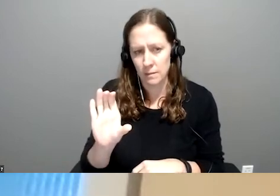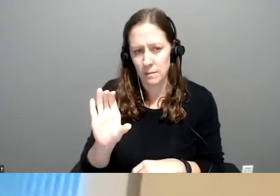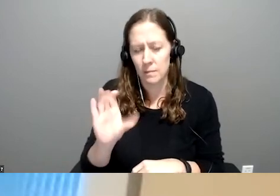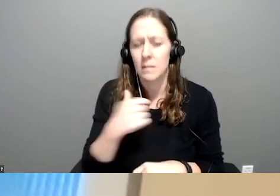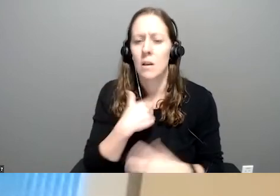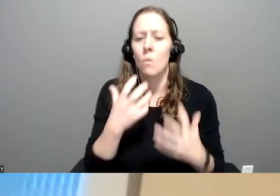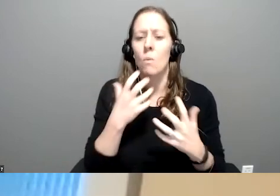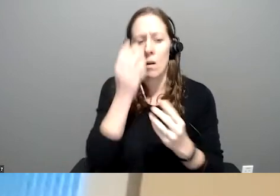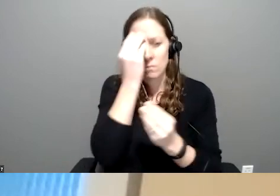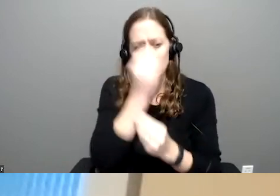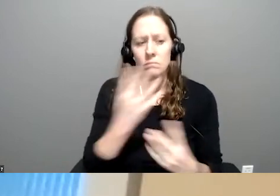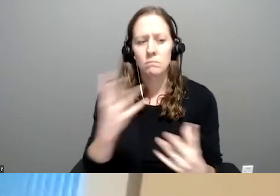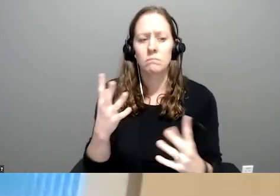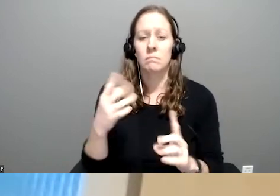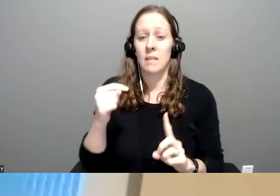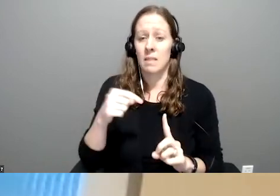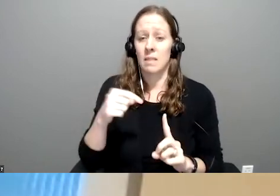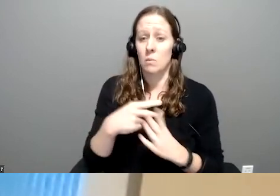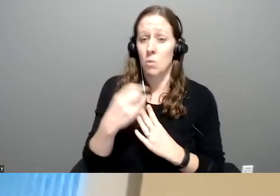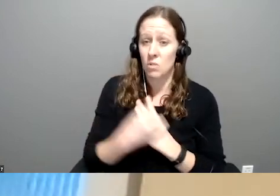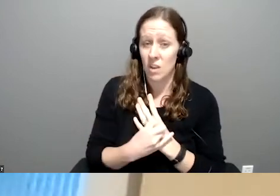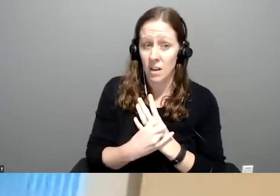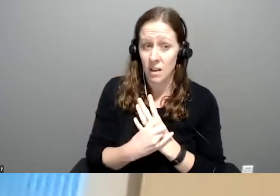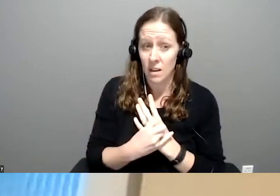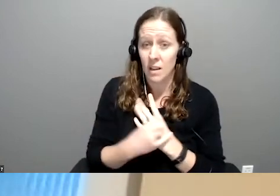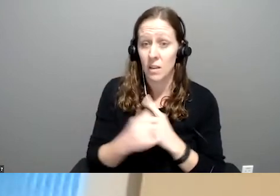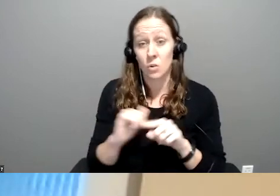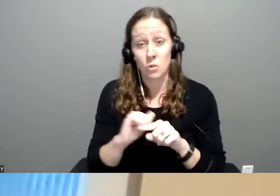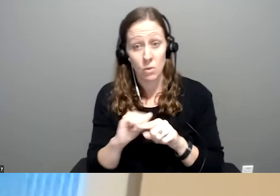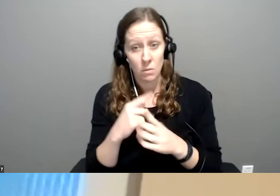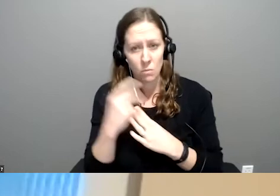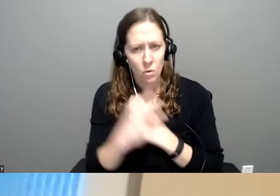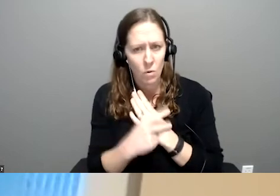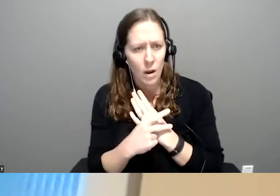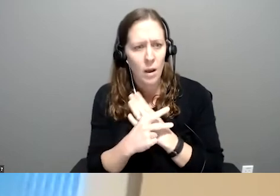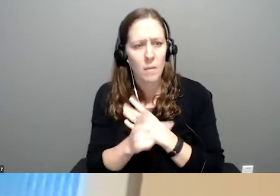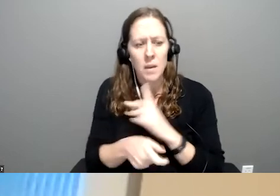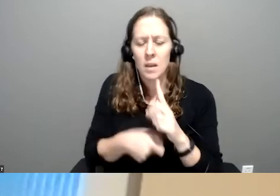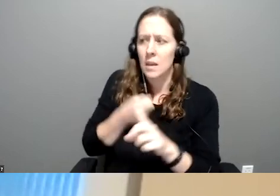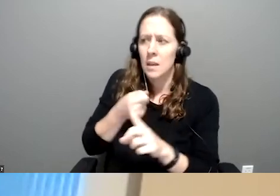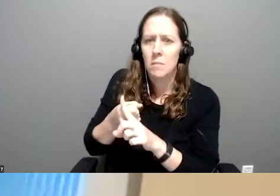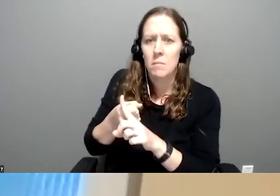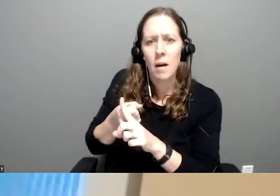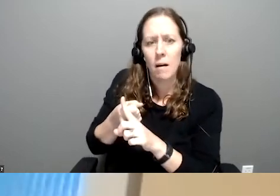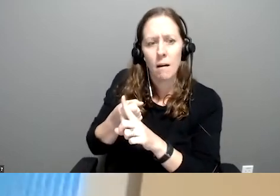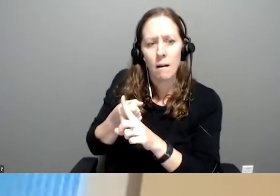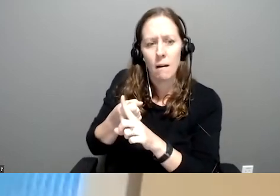that this project and training program had on the employers and the community service agencies.